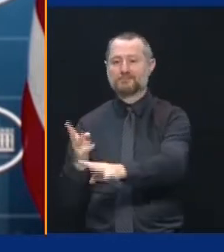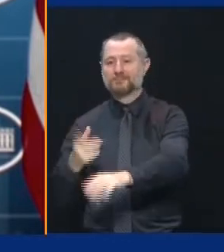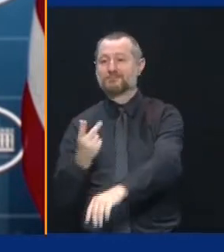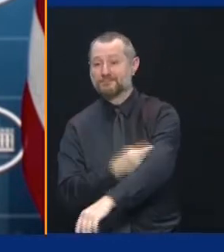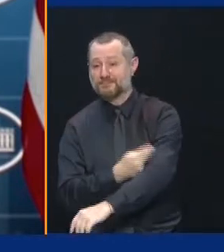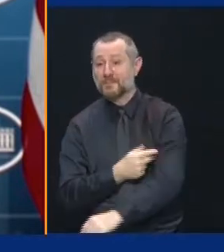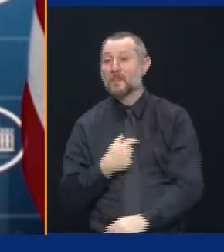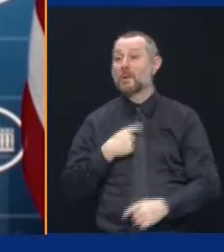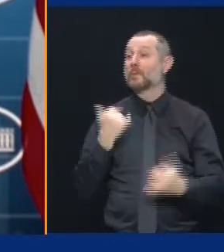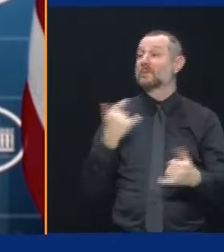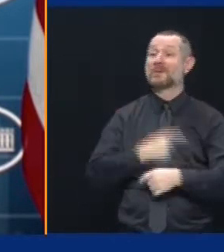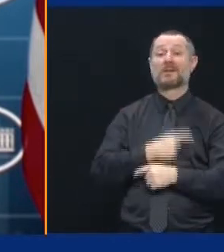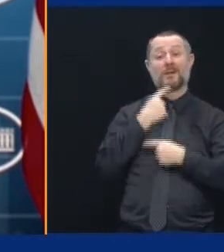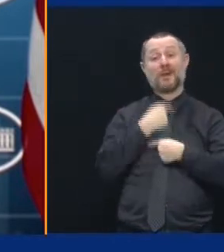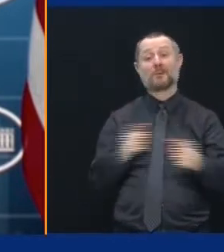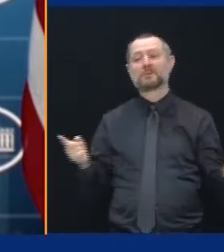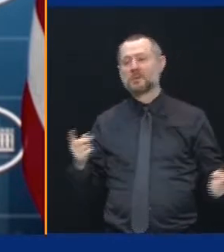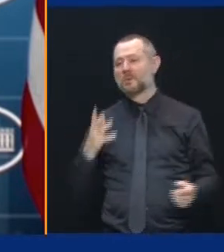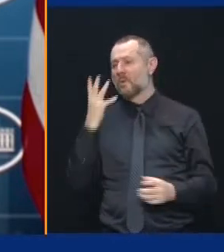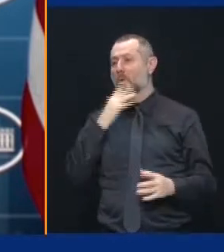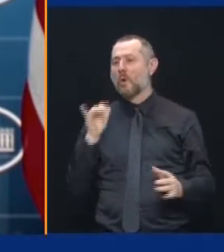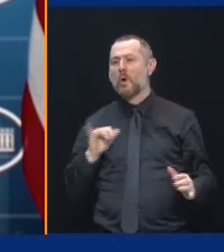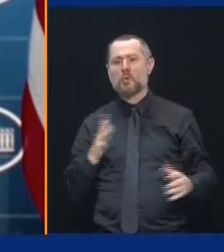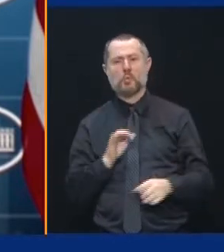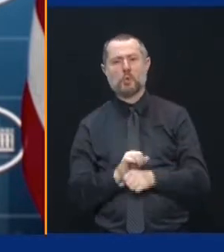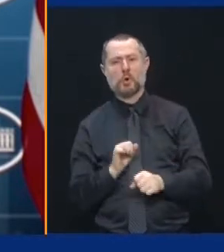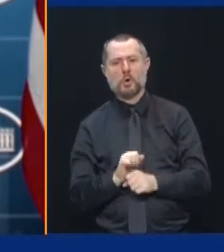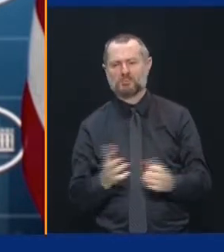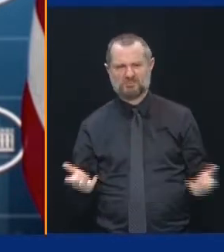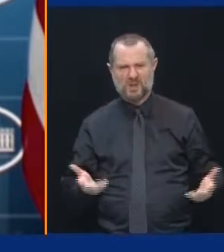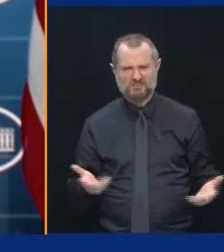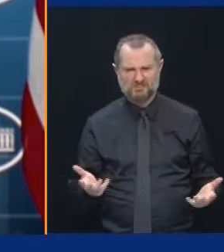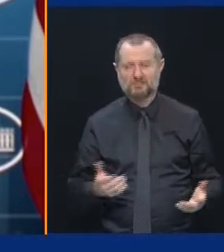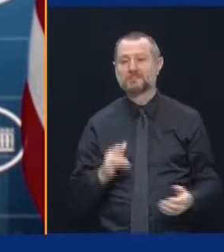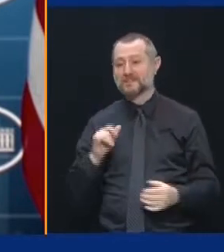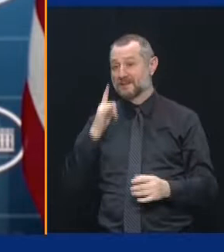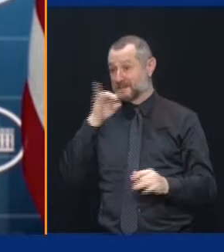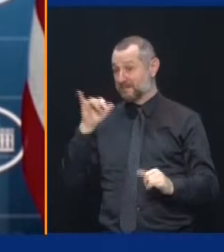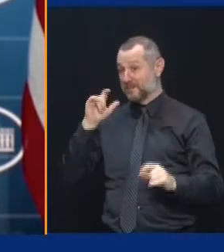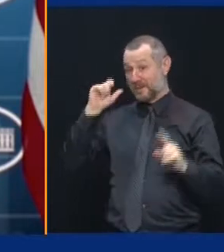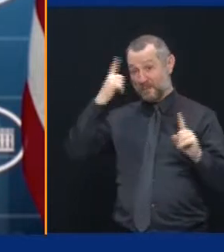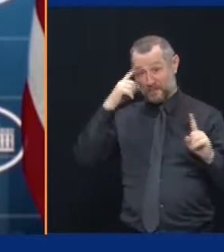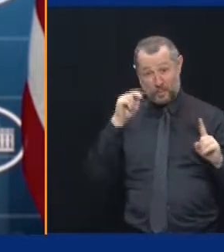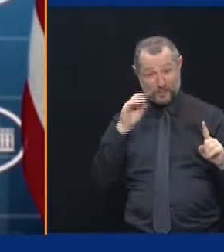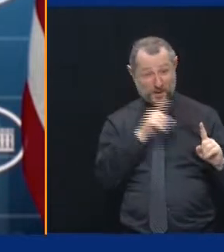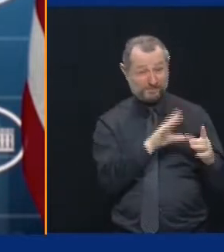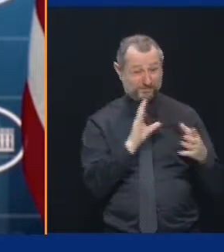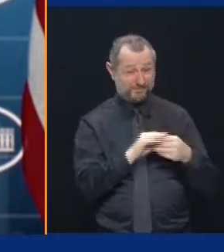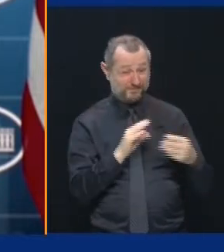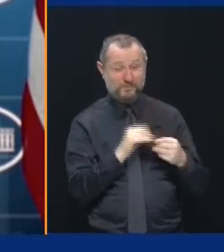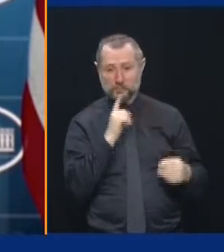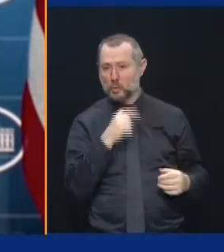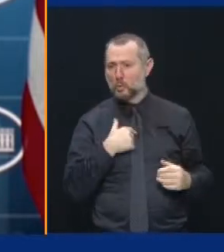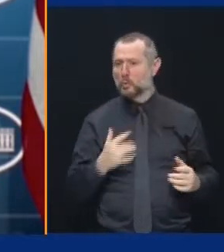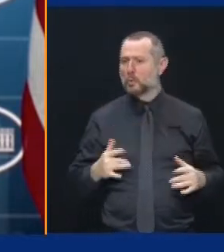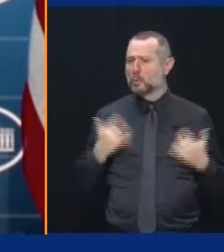COMMUNITIES. DEMONSTRATION OF WHAT THAT WORK LOOKS LIKE ON THE GROUND.